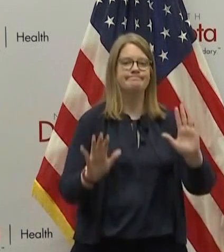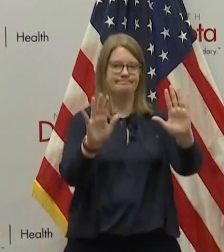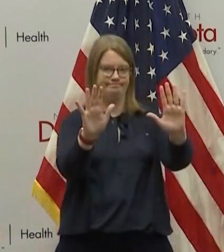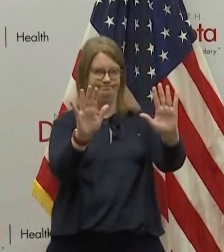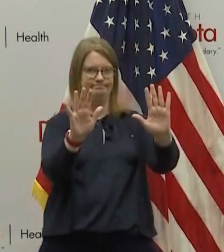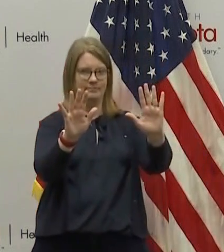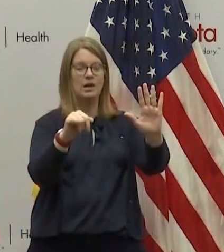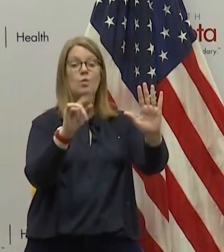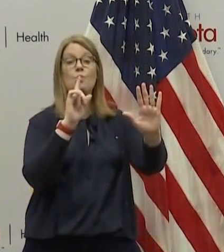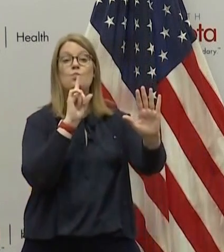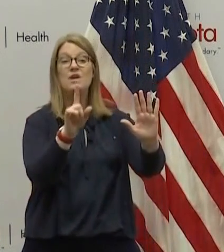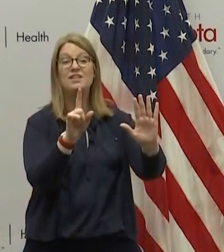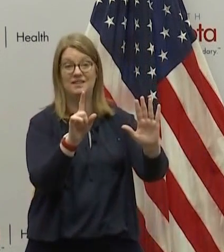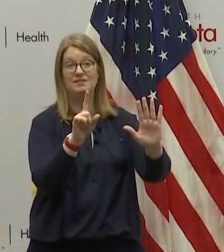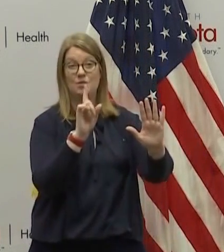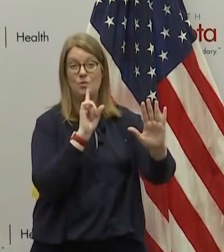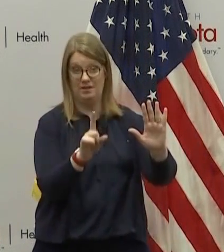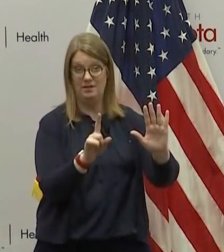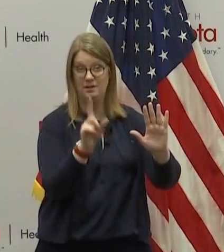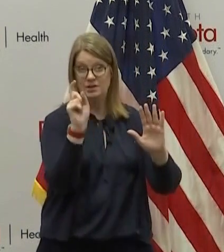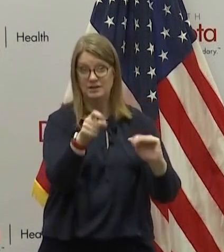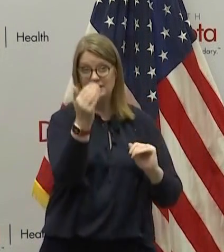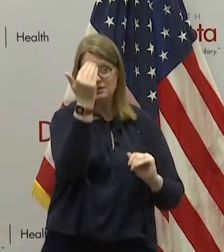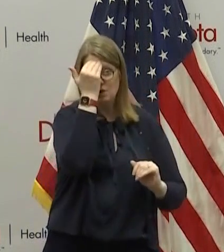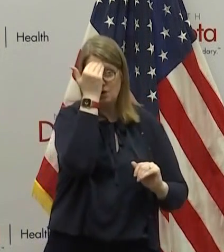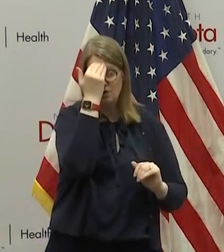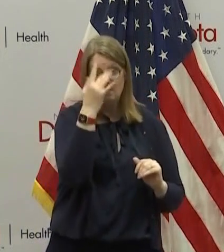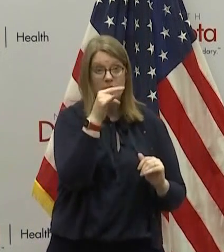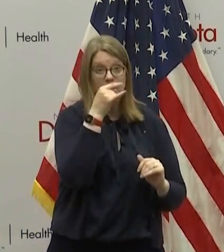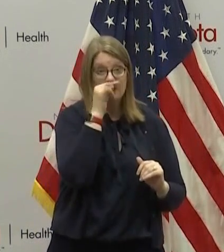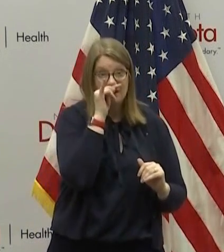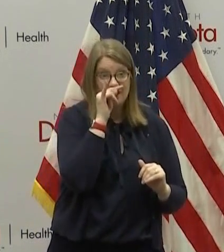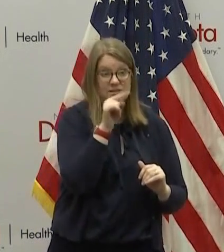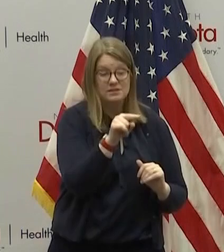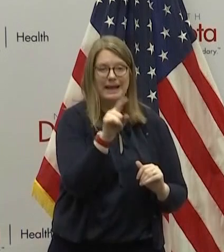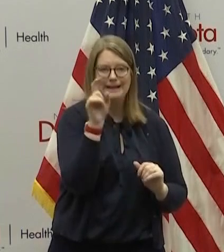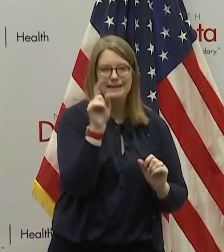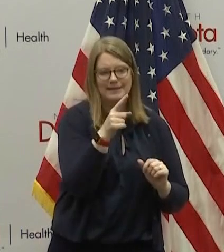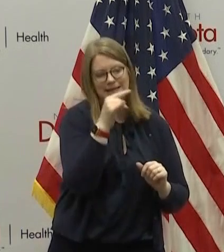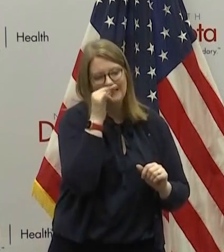ALLOW HOSPITALS TO CATCH UP. WE'VE HEARD FEEDBACK FROM PEOPLE PEOPLE. KIDS DON'T GET IT.